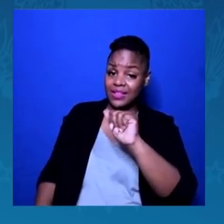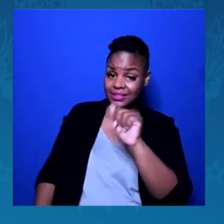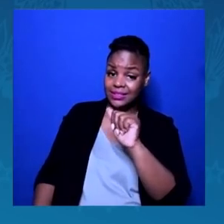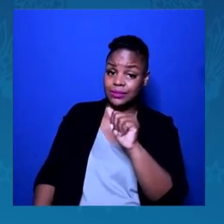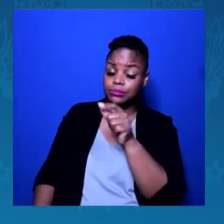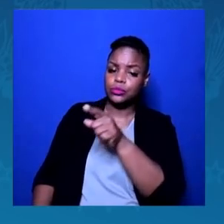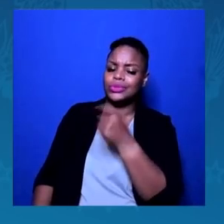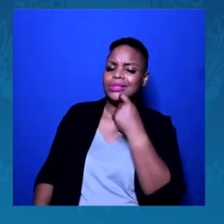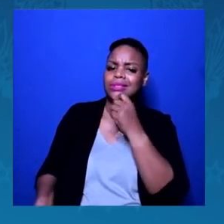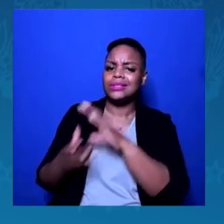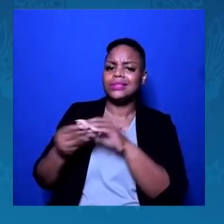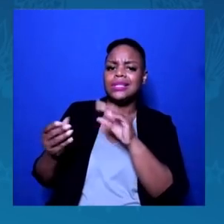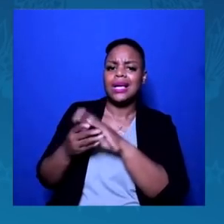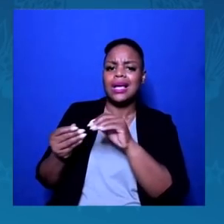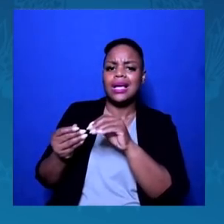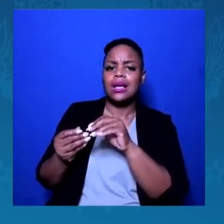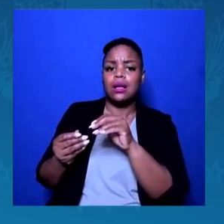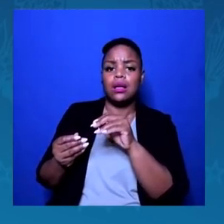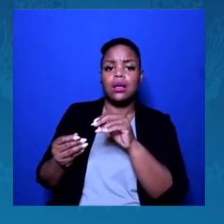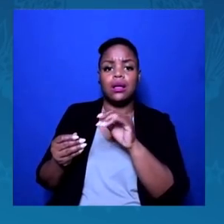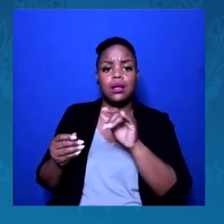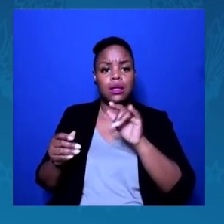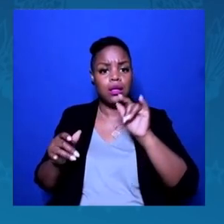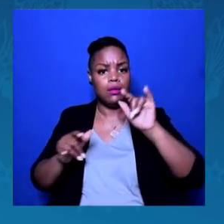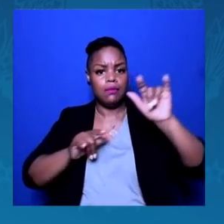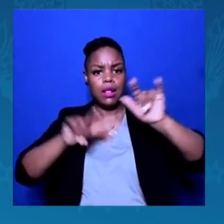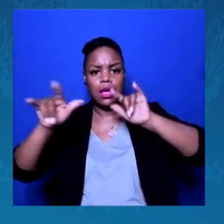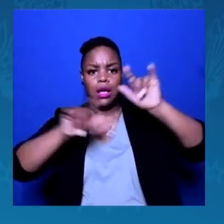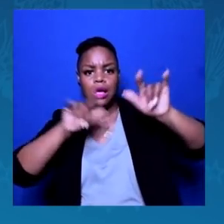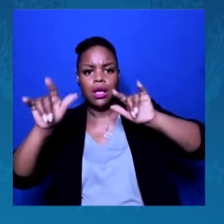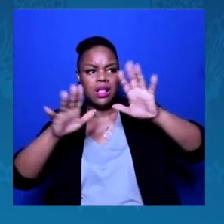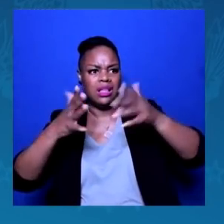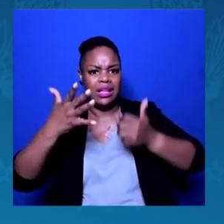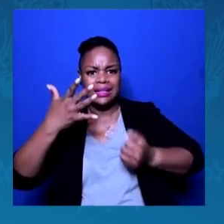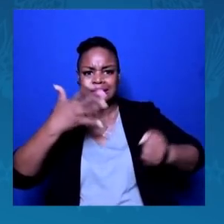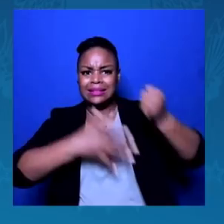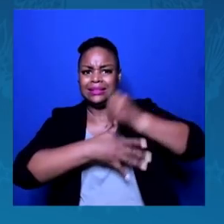So when we're talking about the evacuation, how does the U.S. measure success?